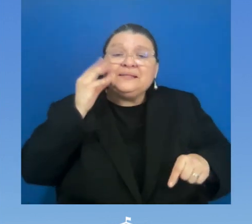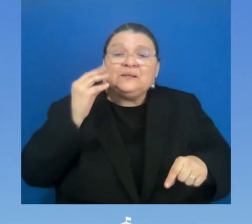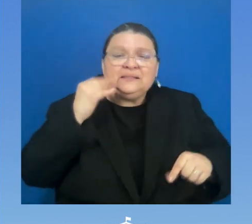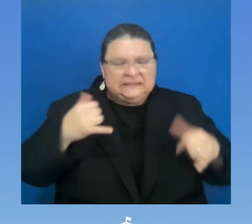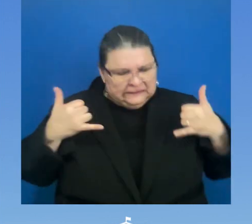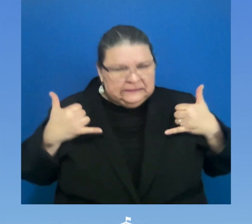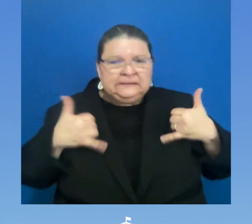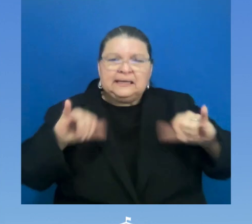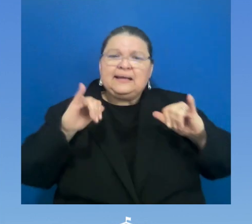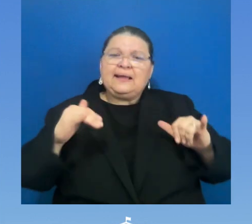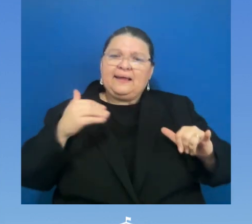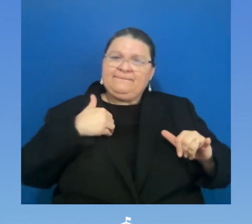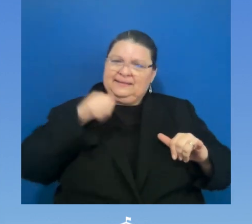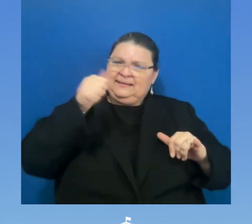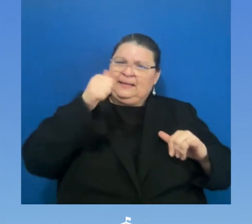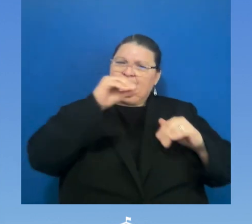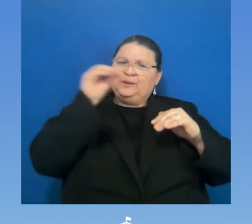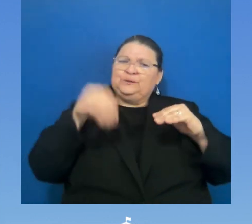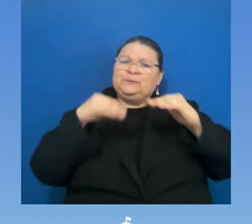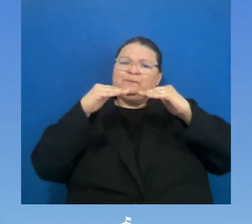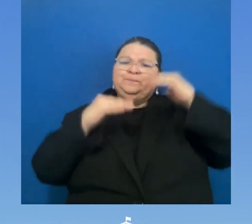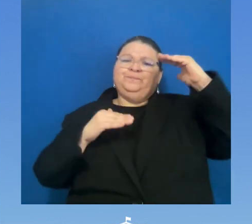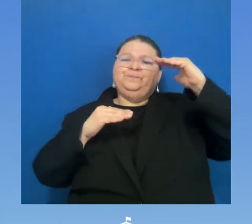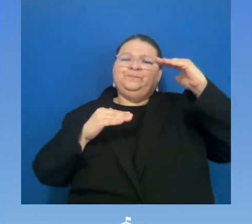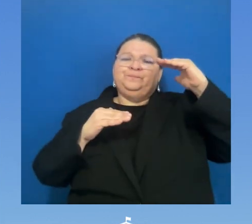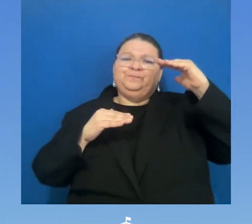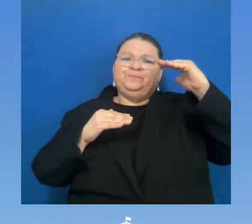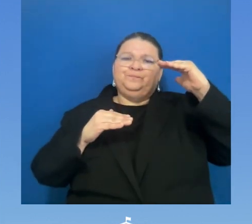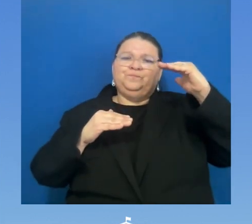These disparities in pay only widen for women of color.